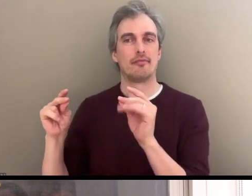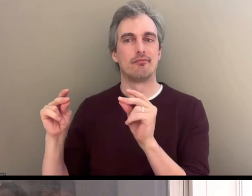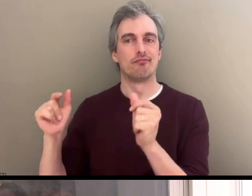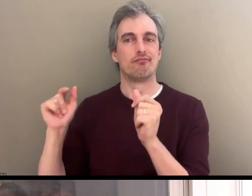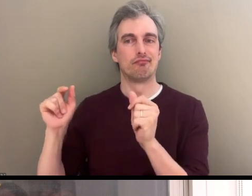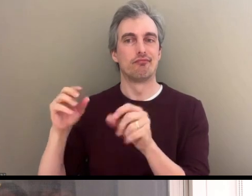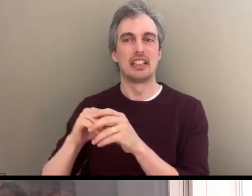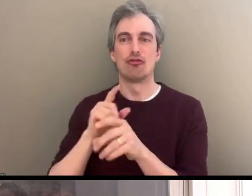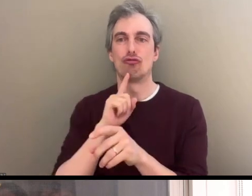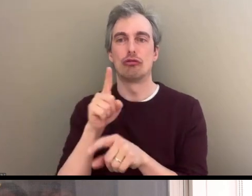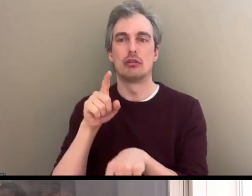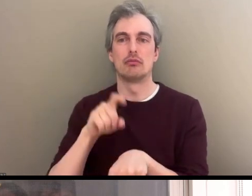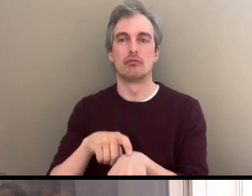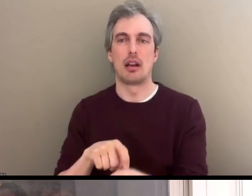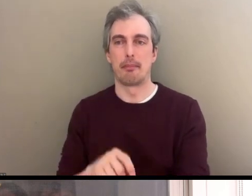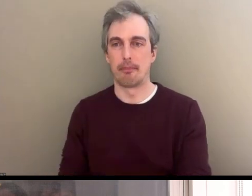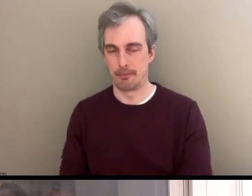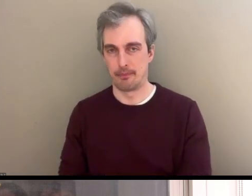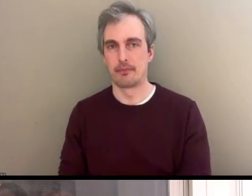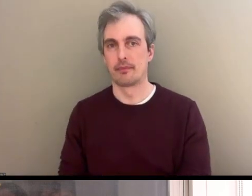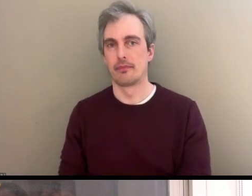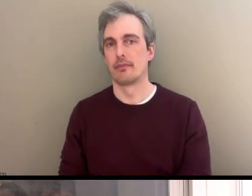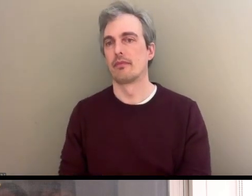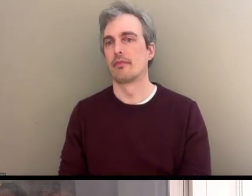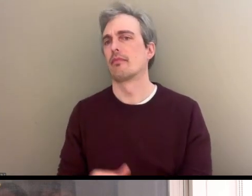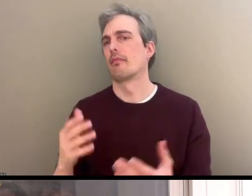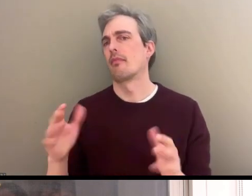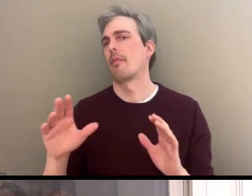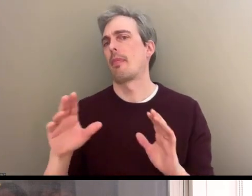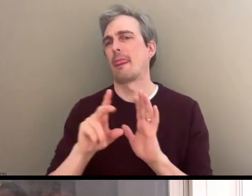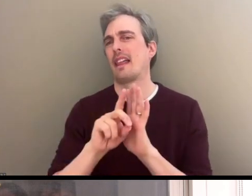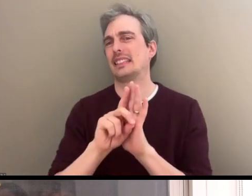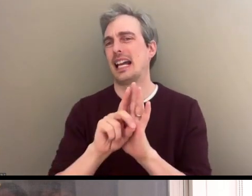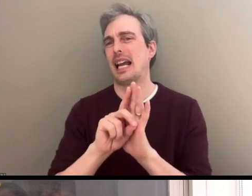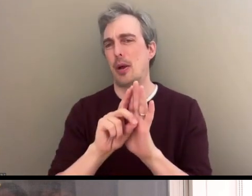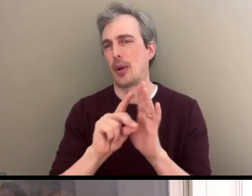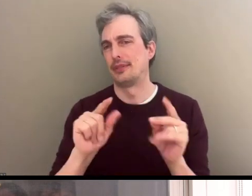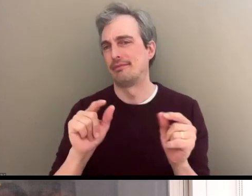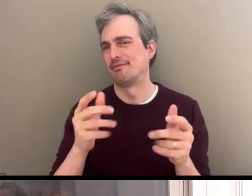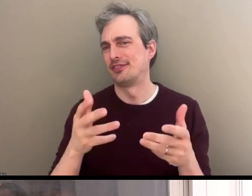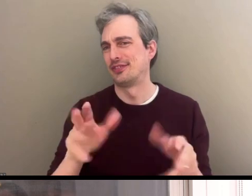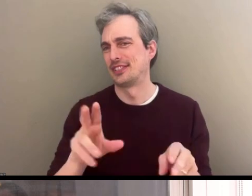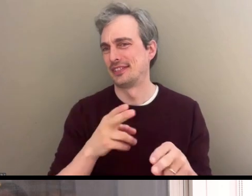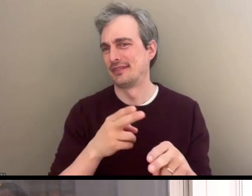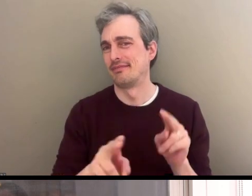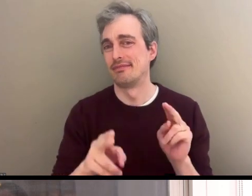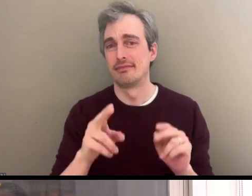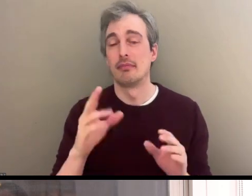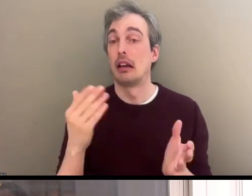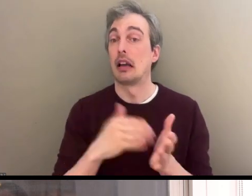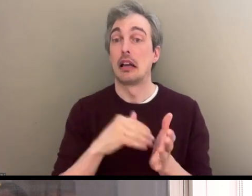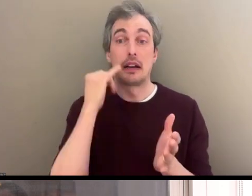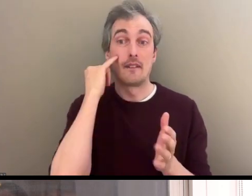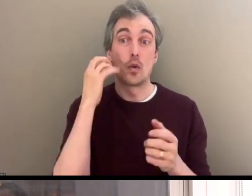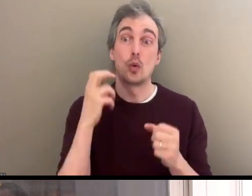So that is it with the demo, a very brief demo. Again, if you want to save tests or share it with other people, there are pro